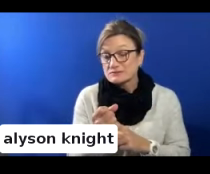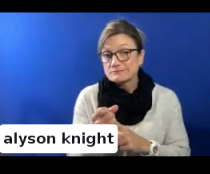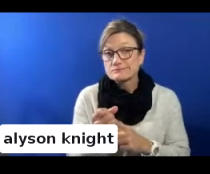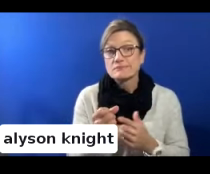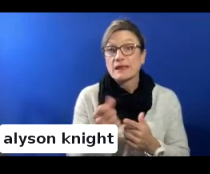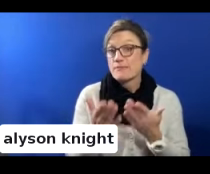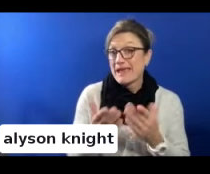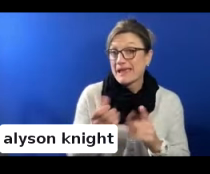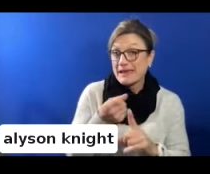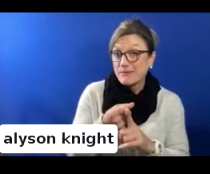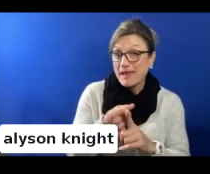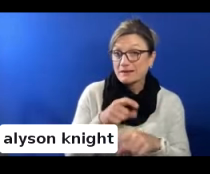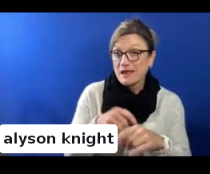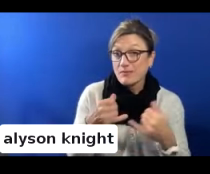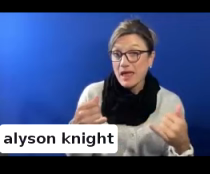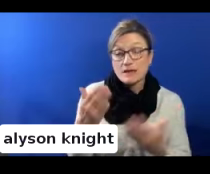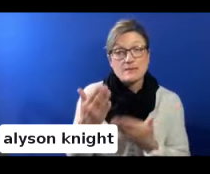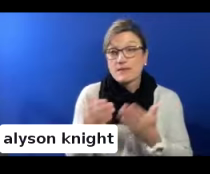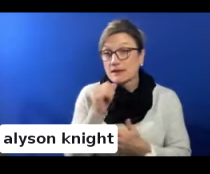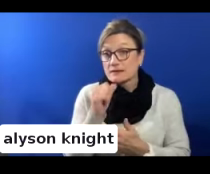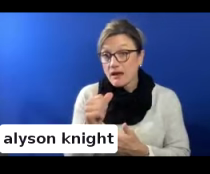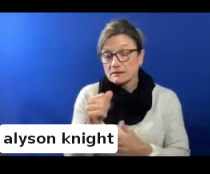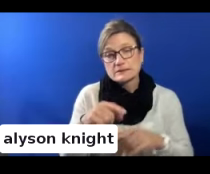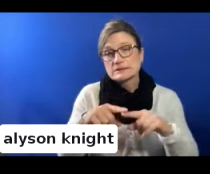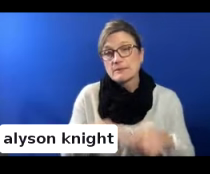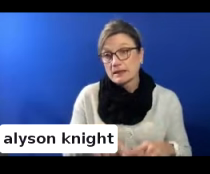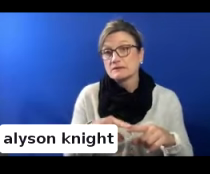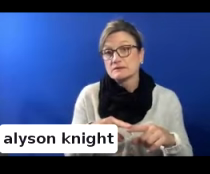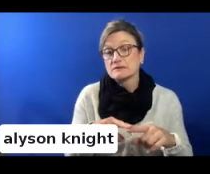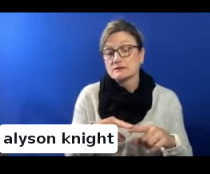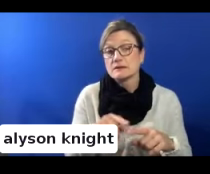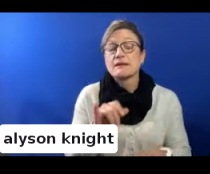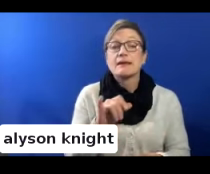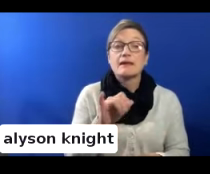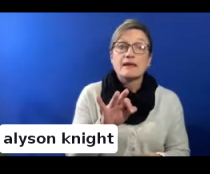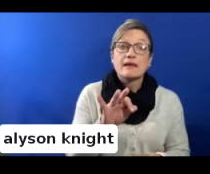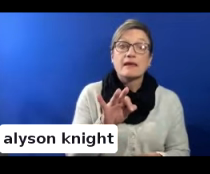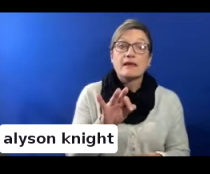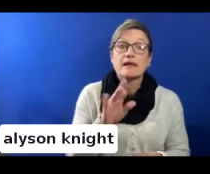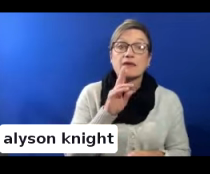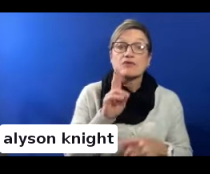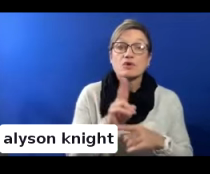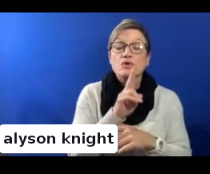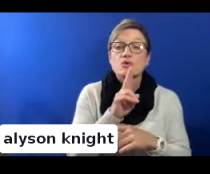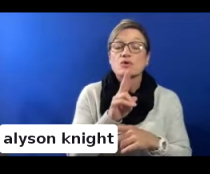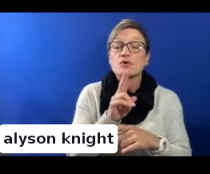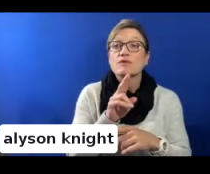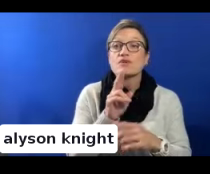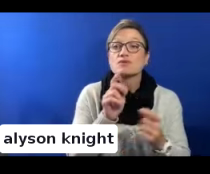the project timeline, especially when you switch equipment let's